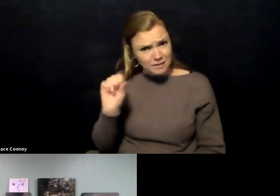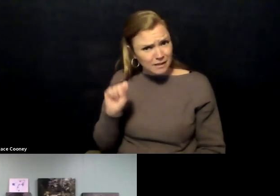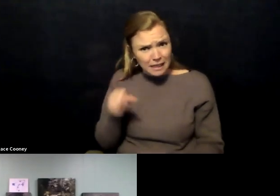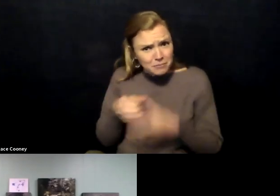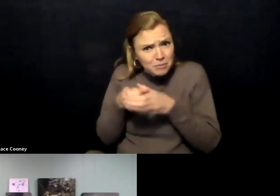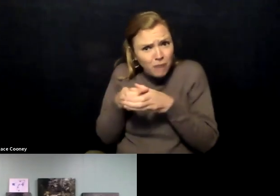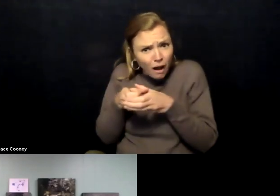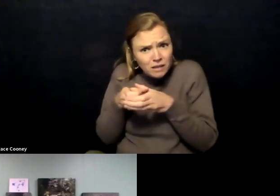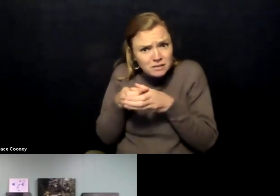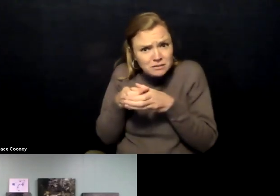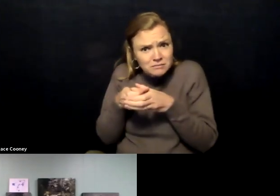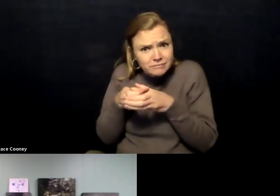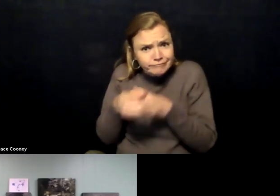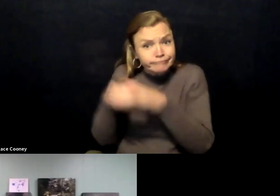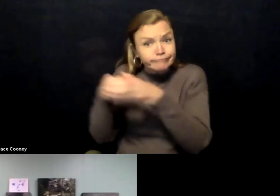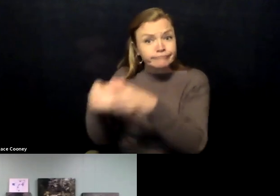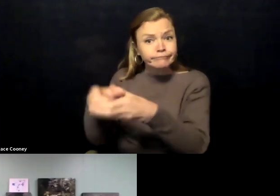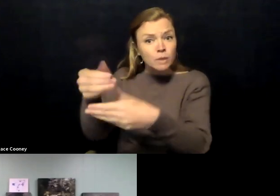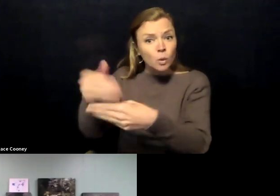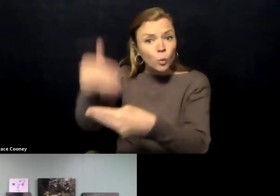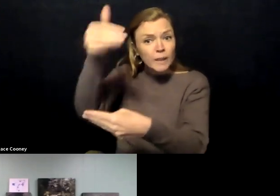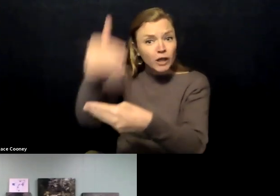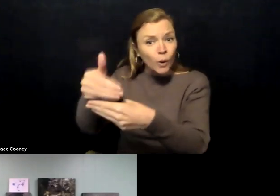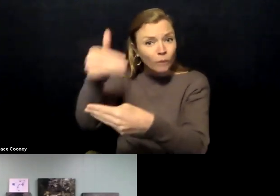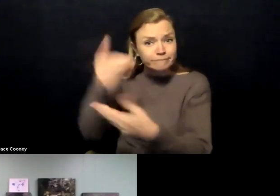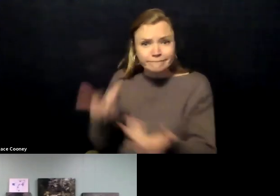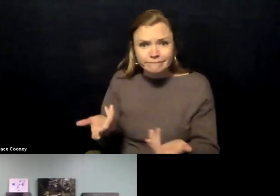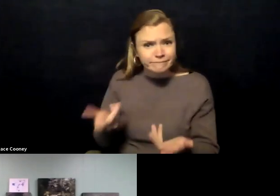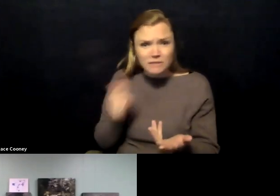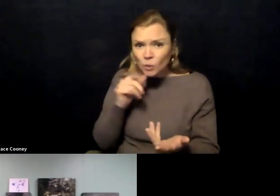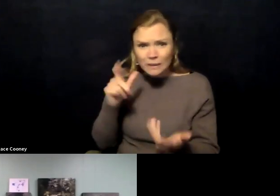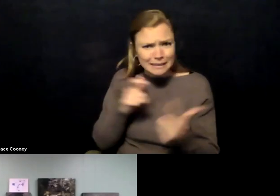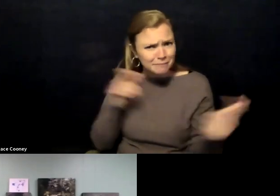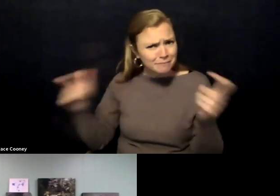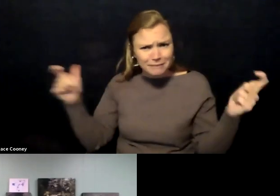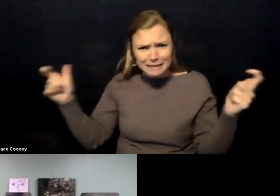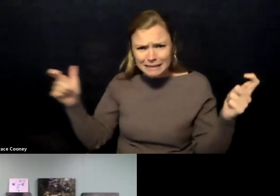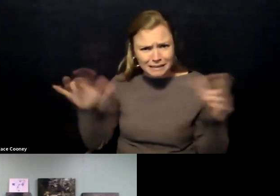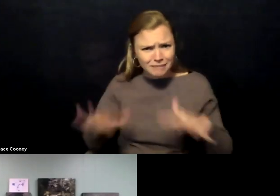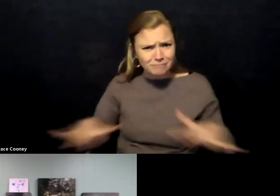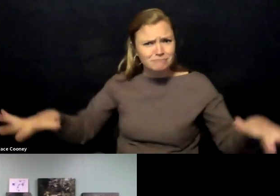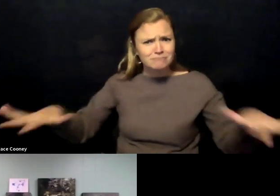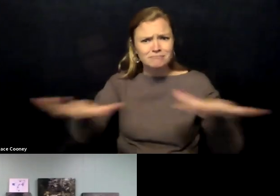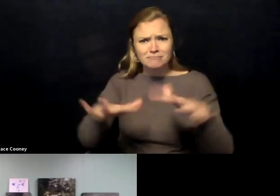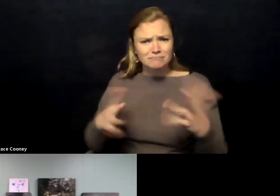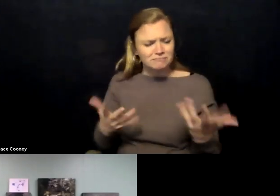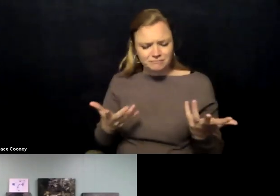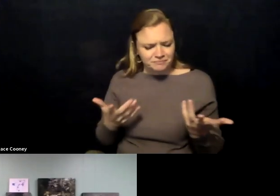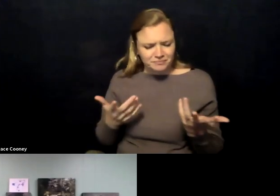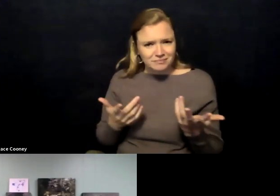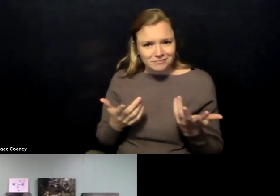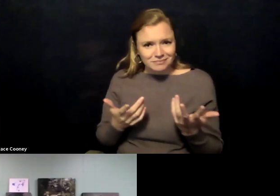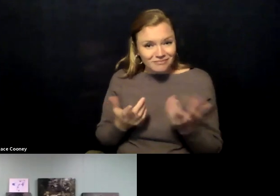on a windowsill or under a light.